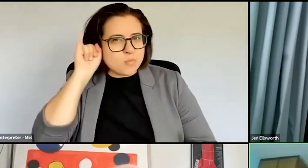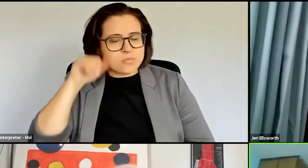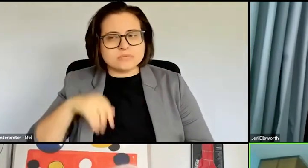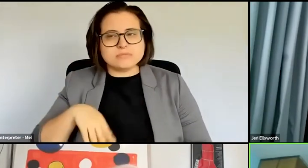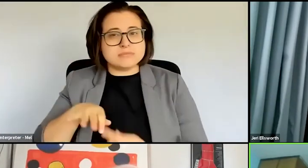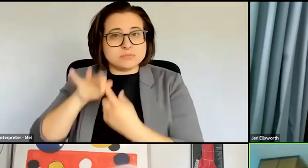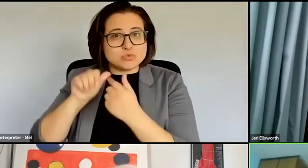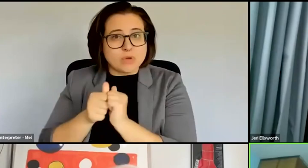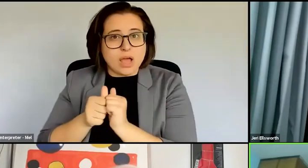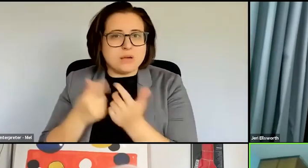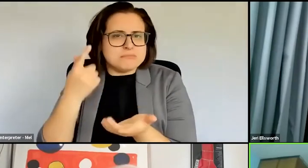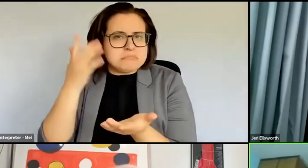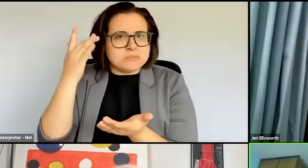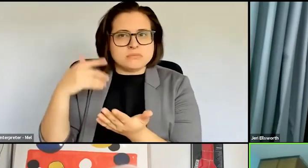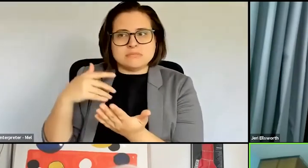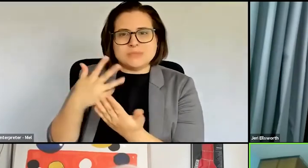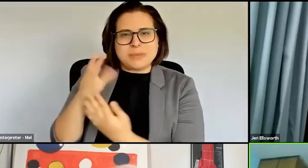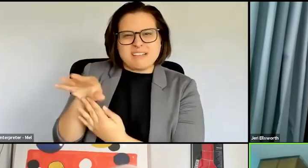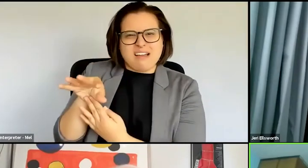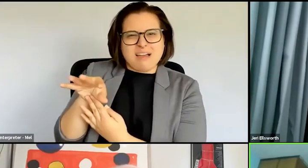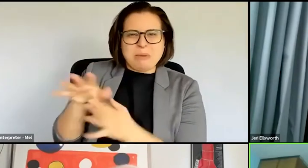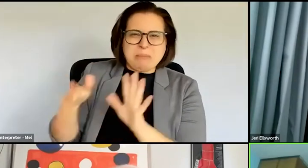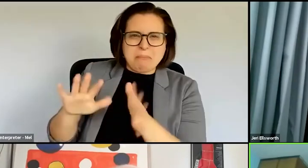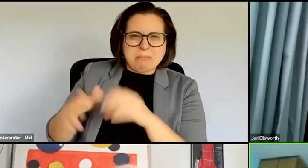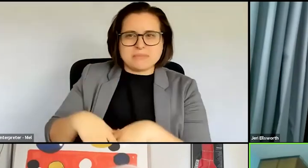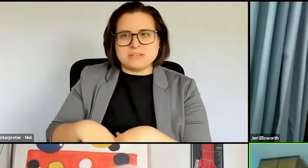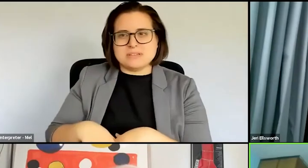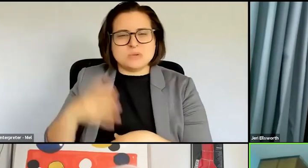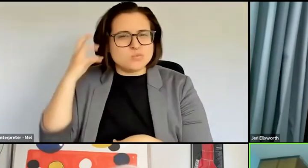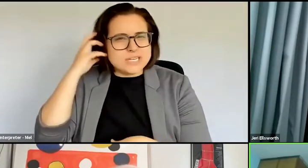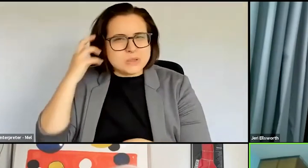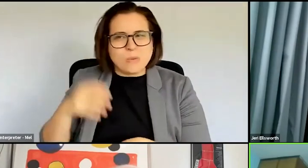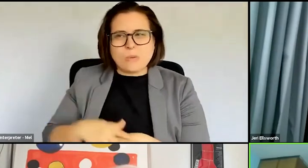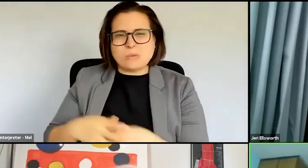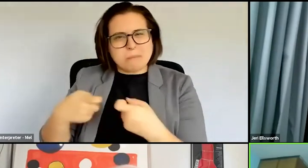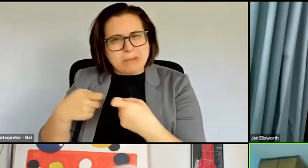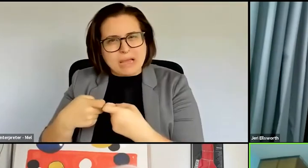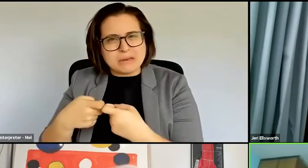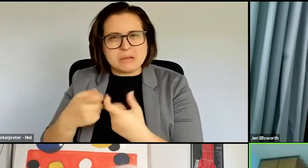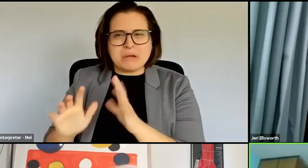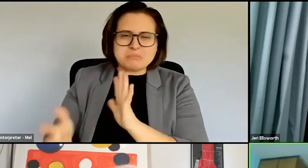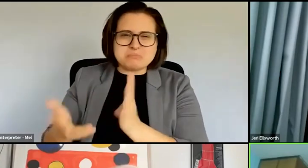good a camera, or as good a radio, or as good a battery as the Nokia 95 for example, which also